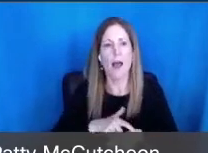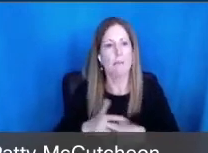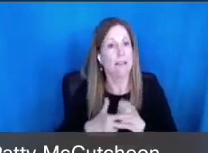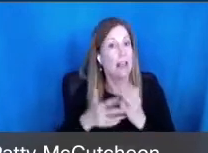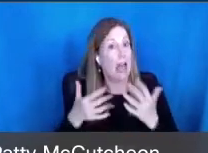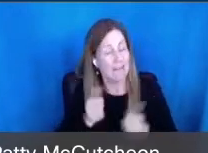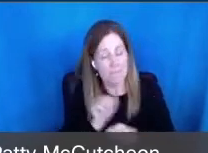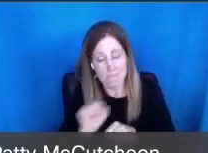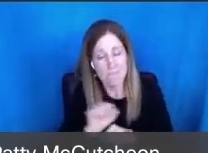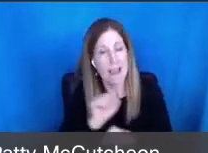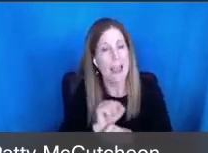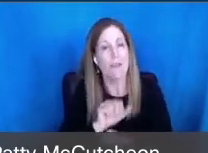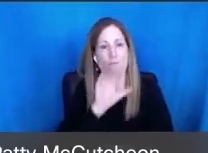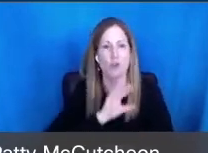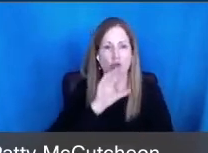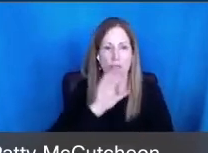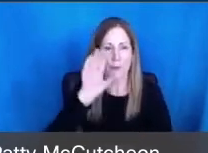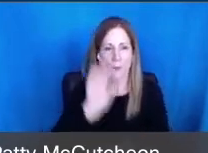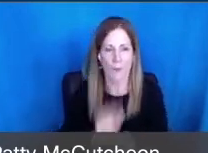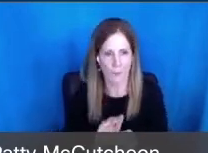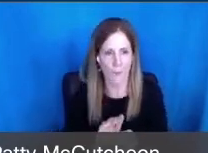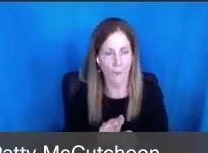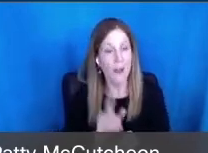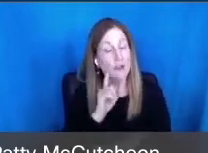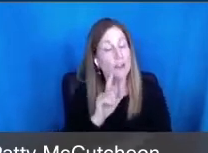because there's less to change or fix or even completely redo.